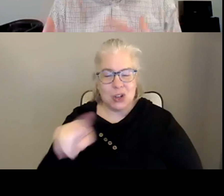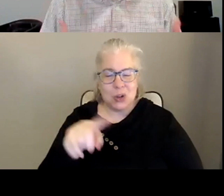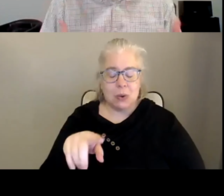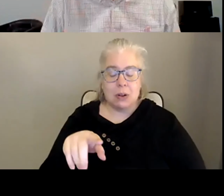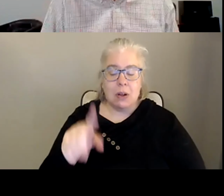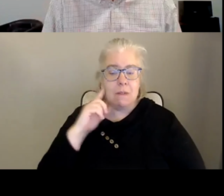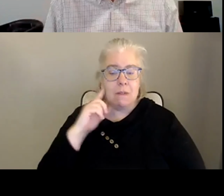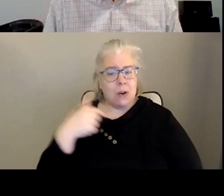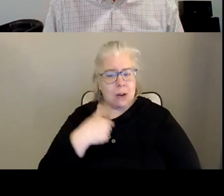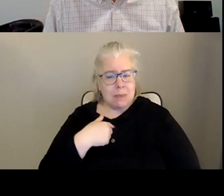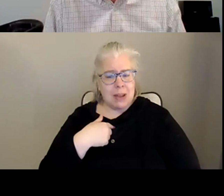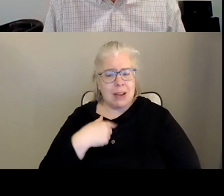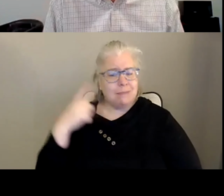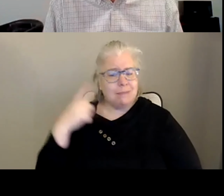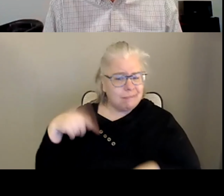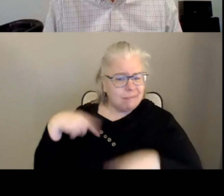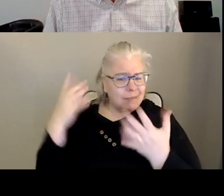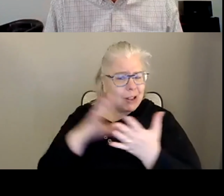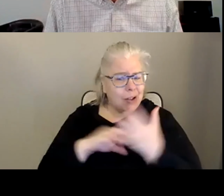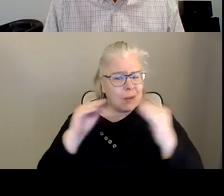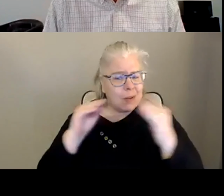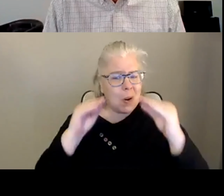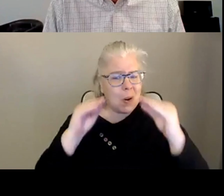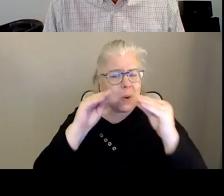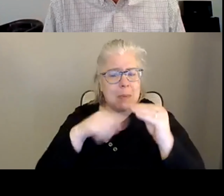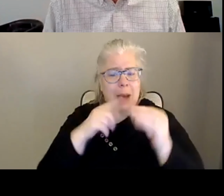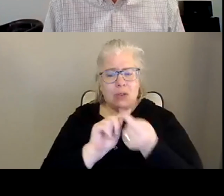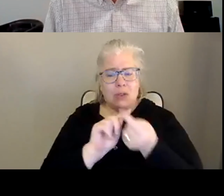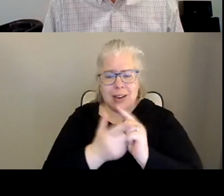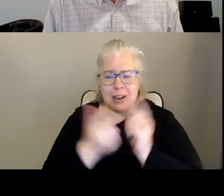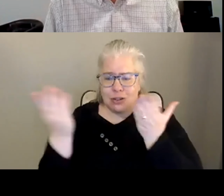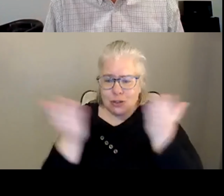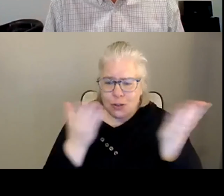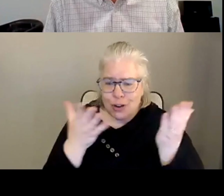kind of learning more about translation services and what a big difference